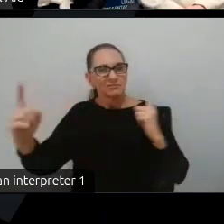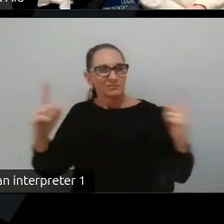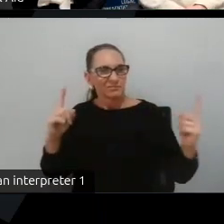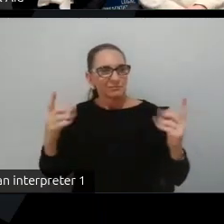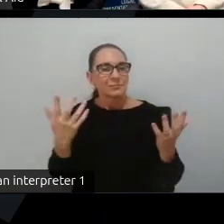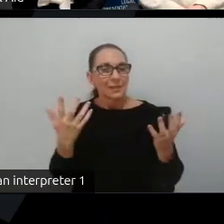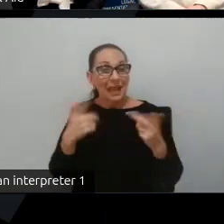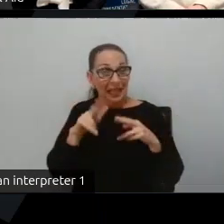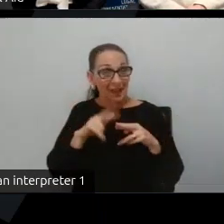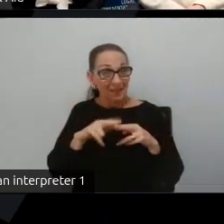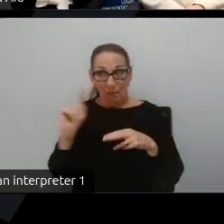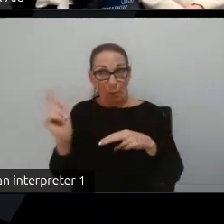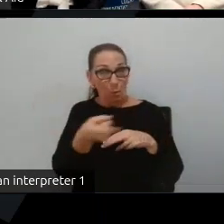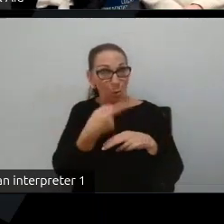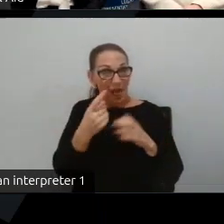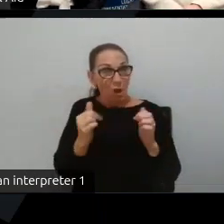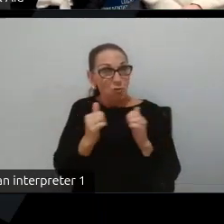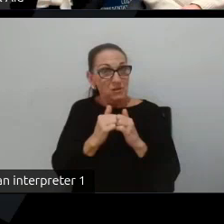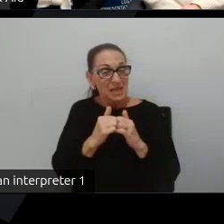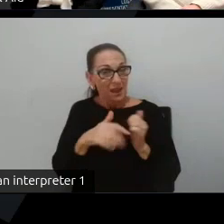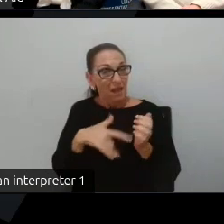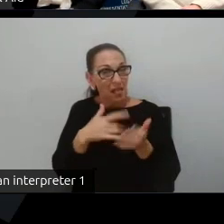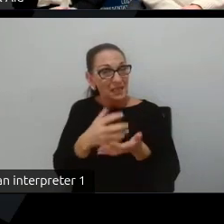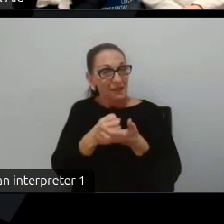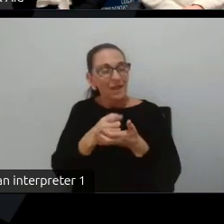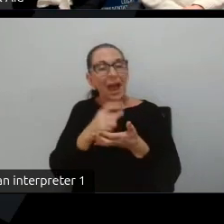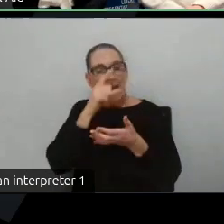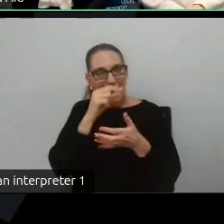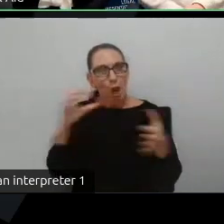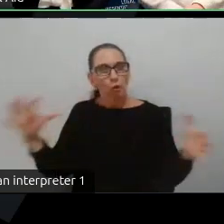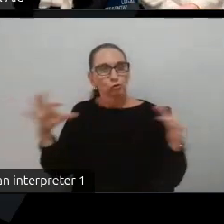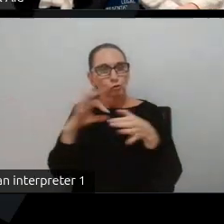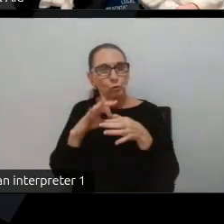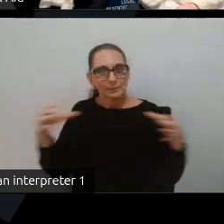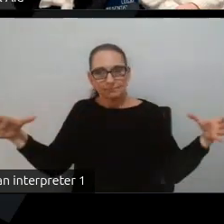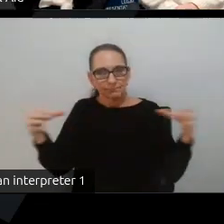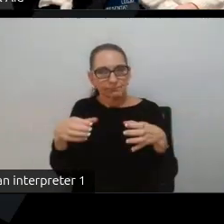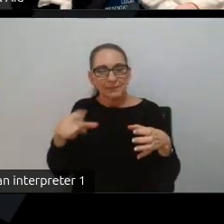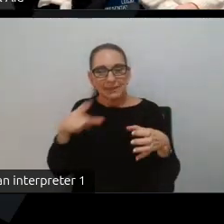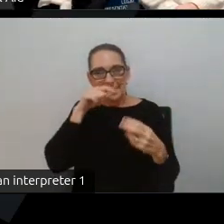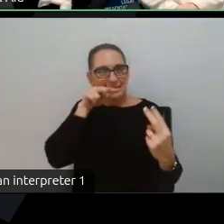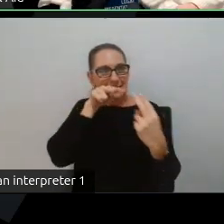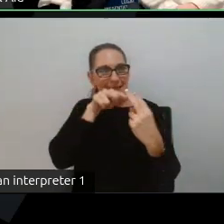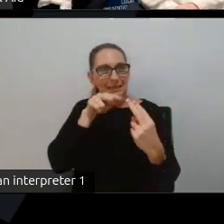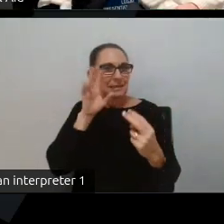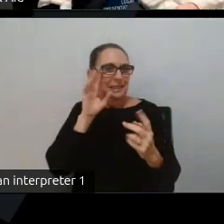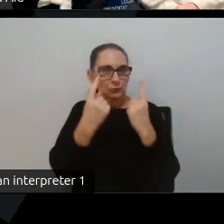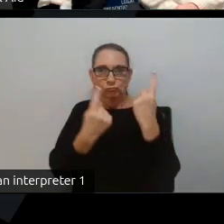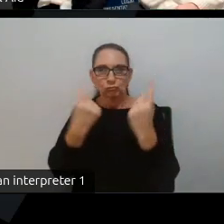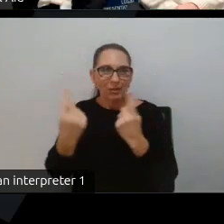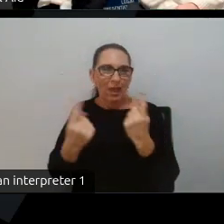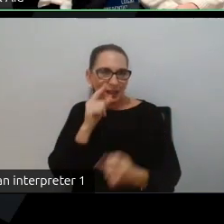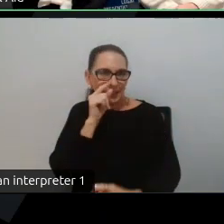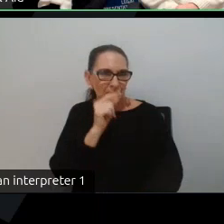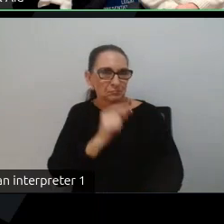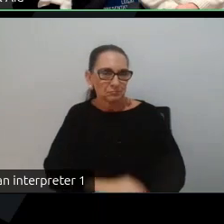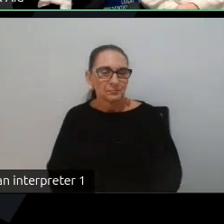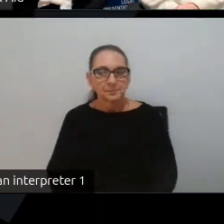they can be in a joint format, which means that everyone can see and hear each other.